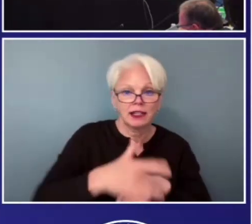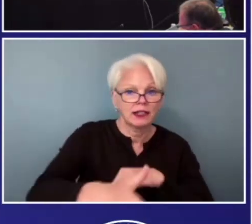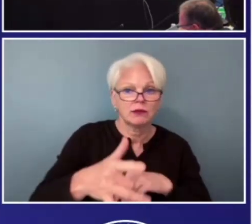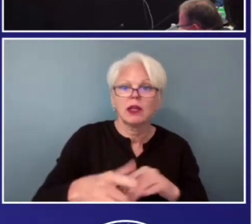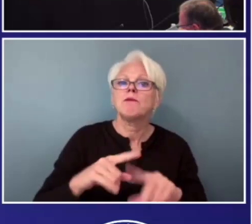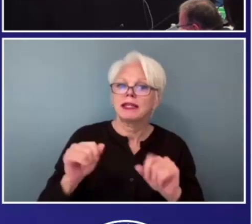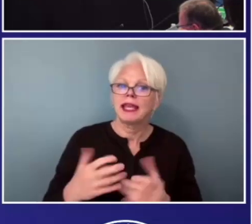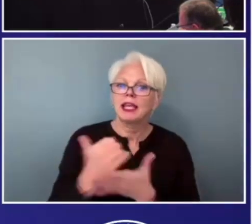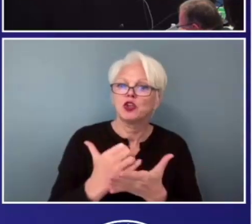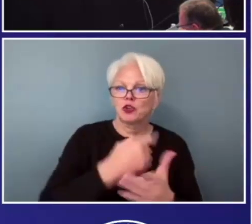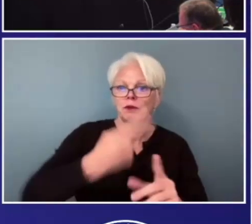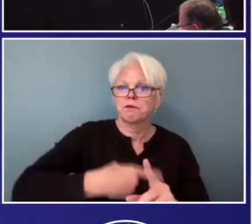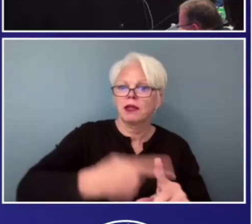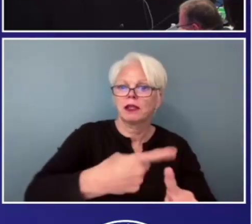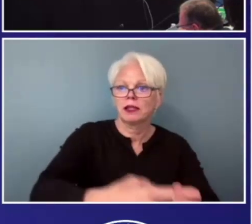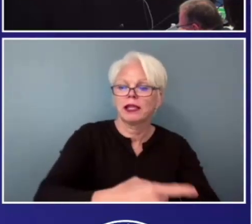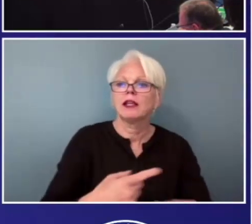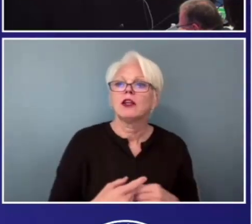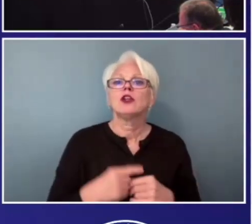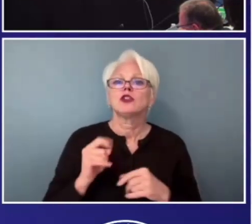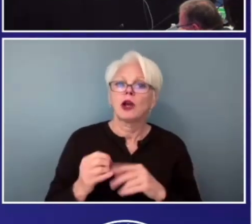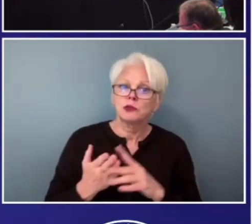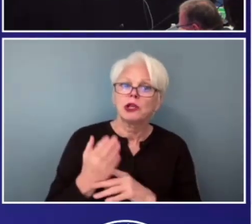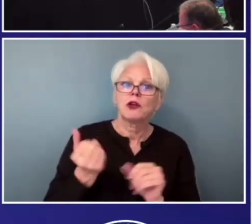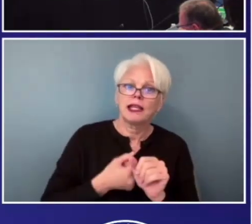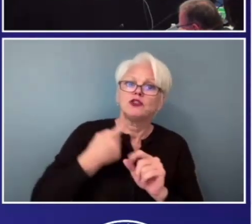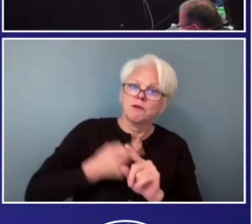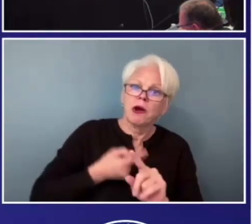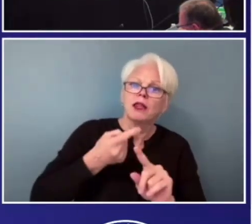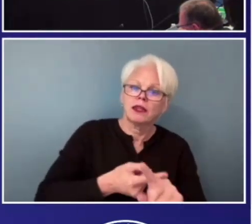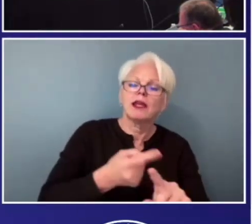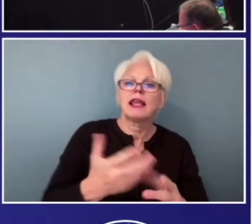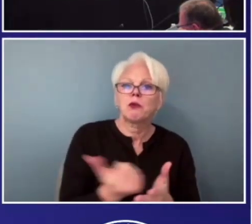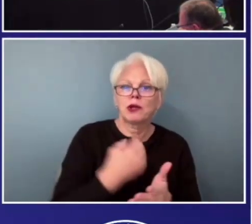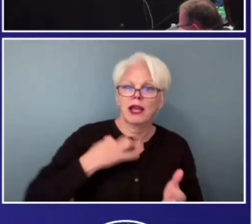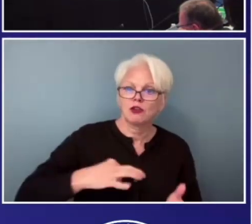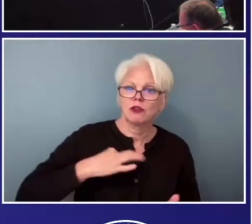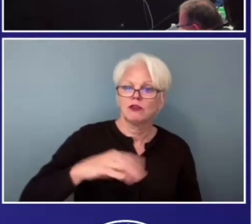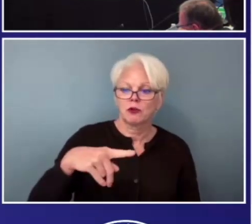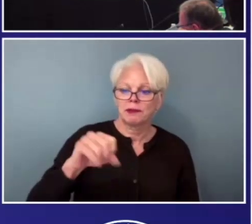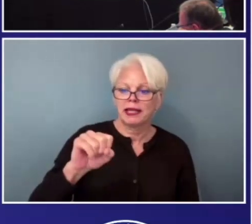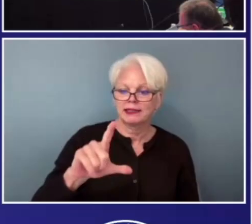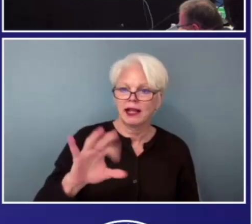So as, as we age through the months, they will get as much credit for PSLF or